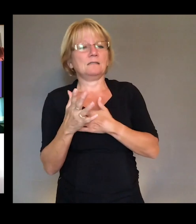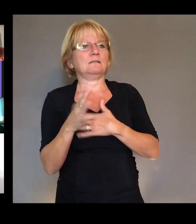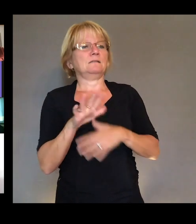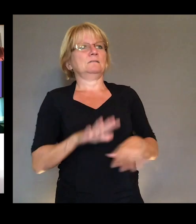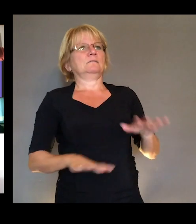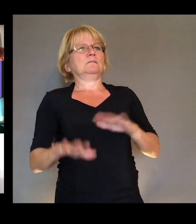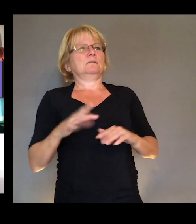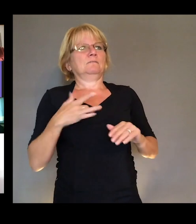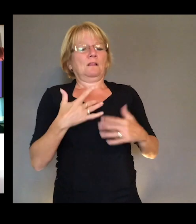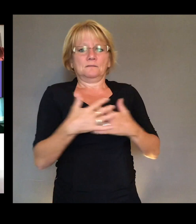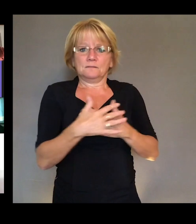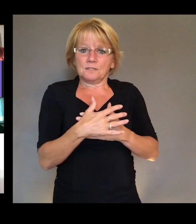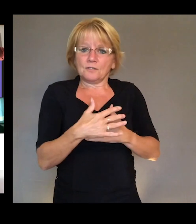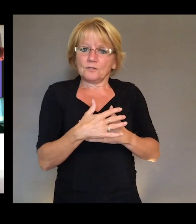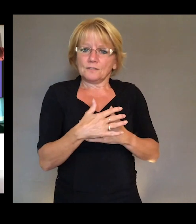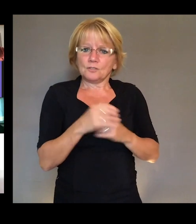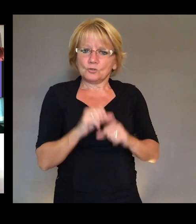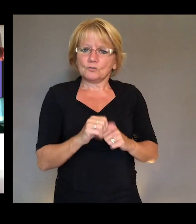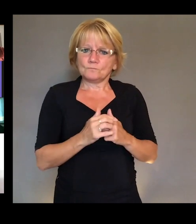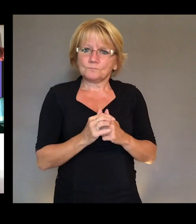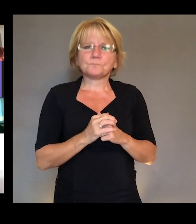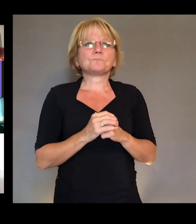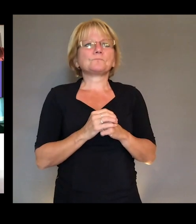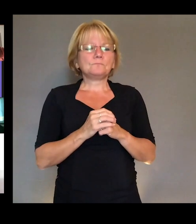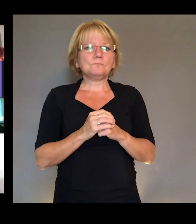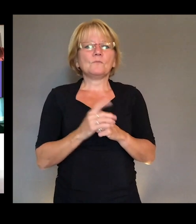is a very scary place. It could be intimidating.